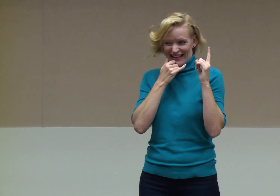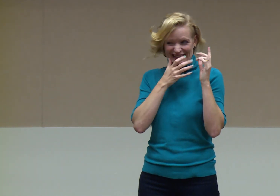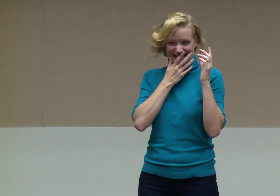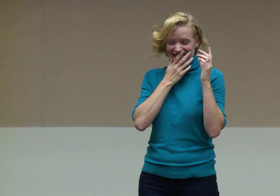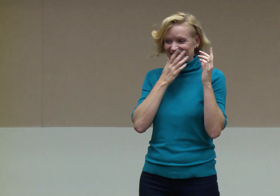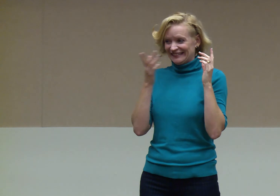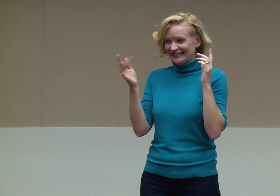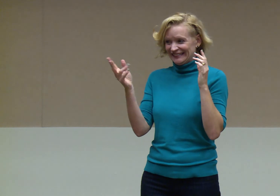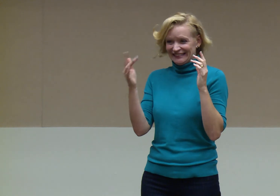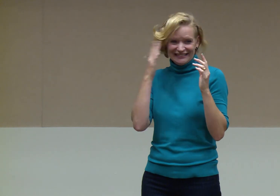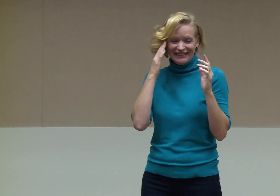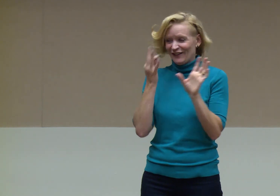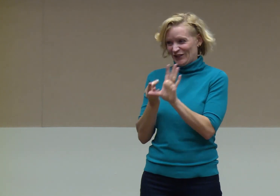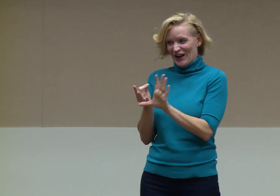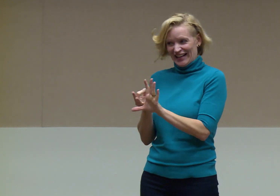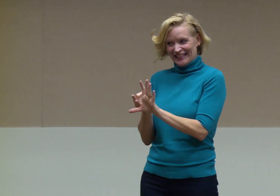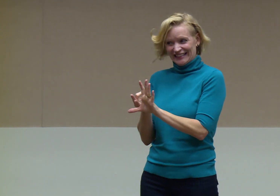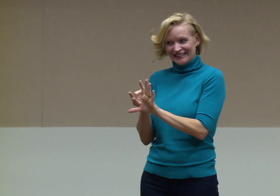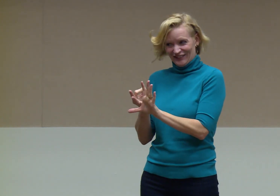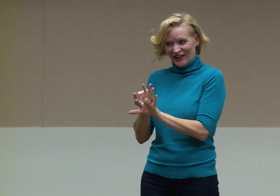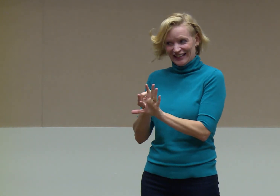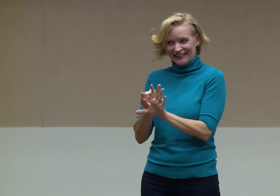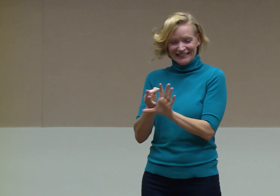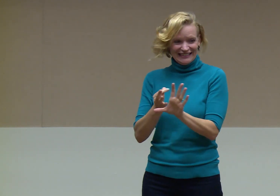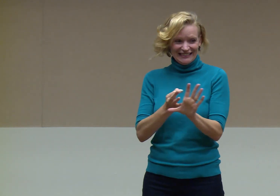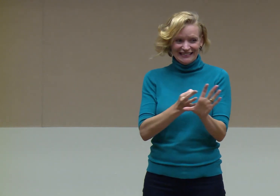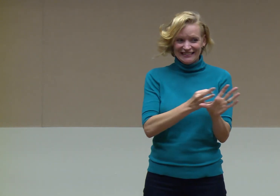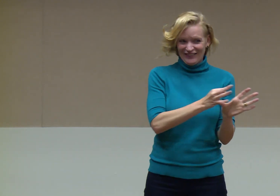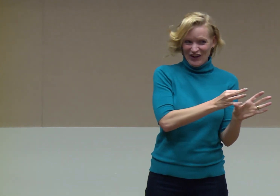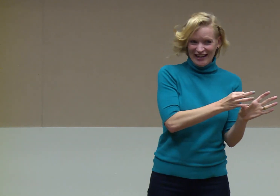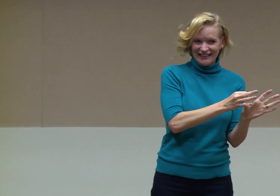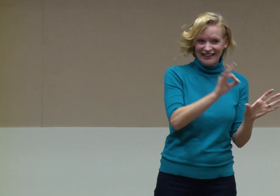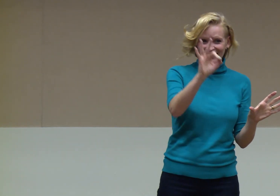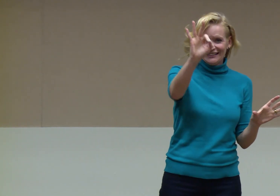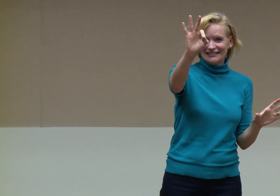It's kind of funky, right? Does anyone know Freud, the psychologist?